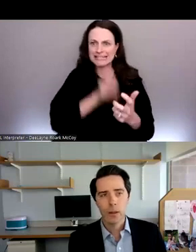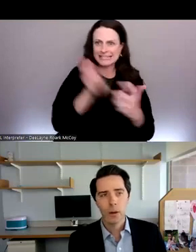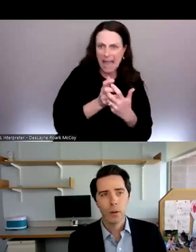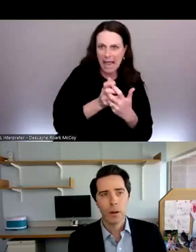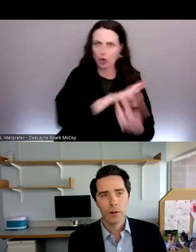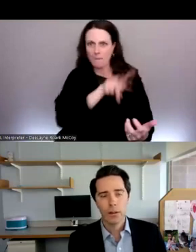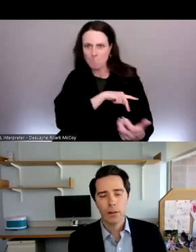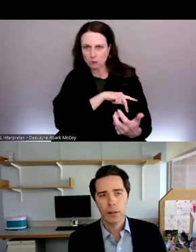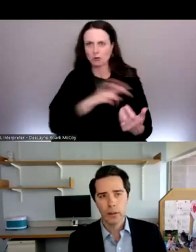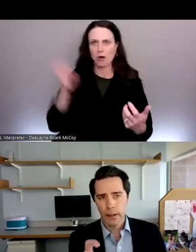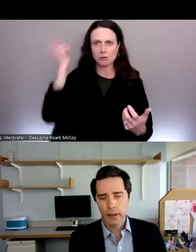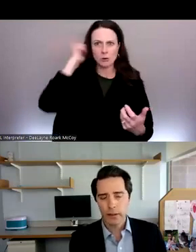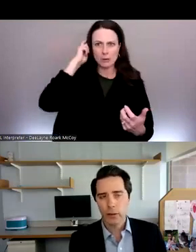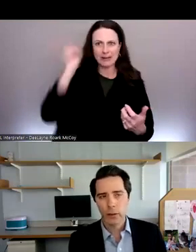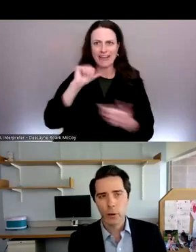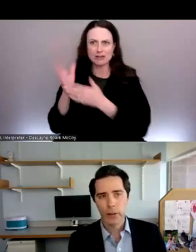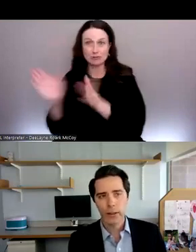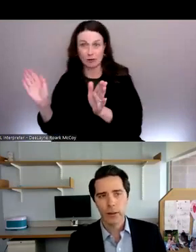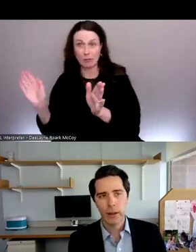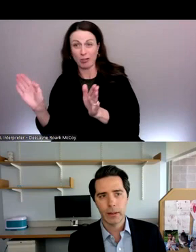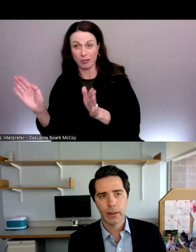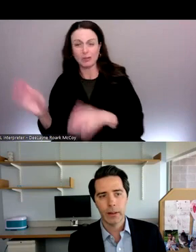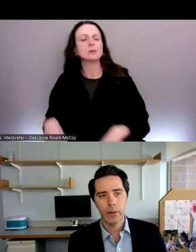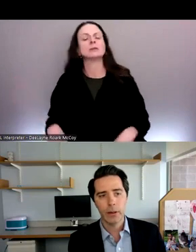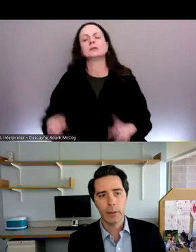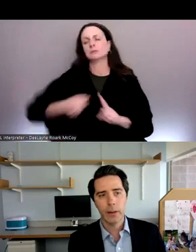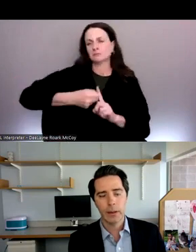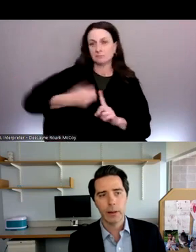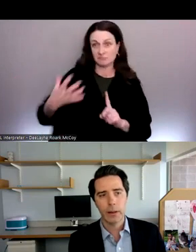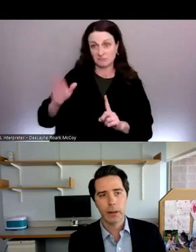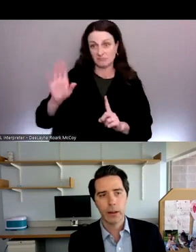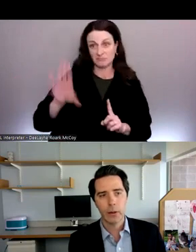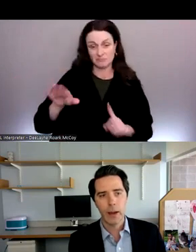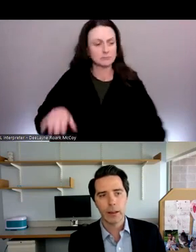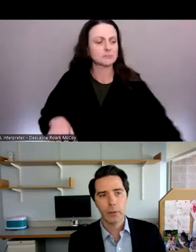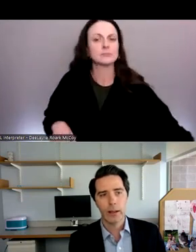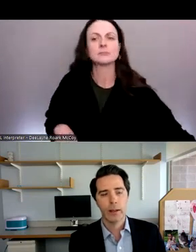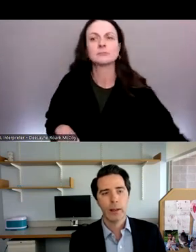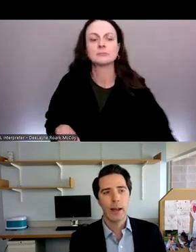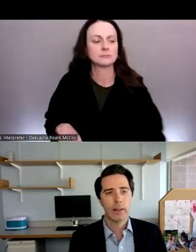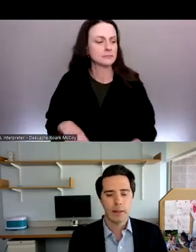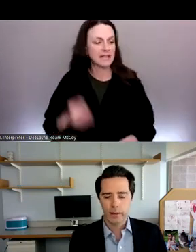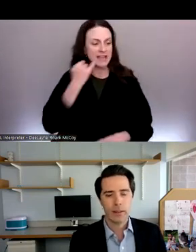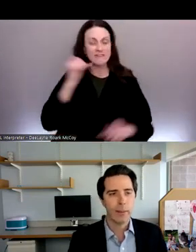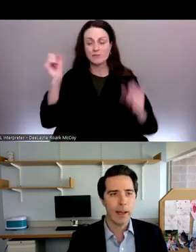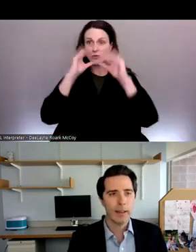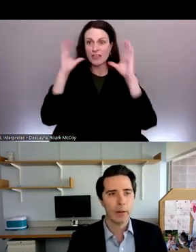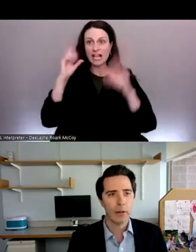so to get into a little more detail about this if you think about the